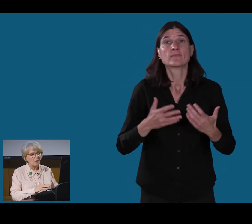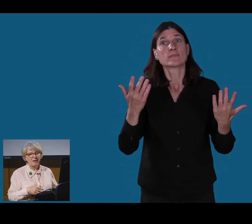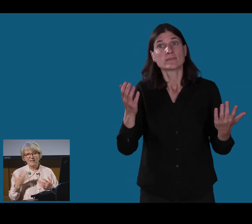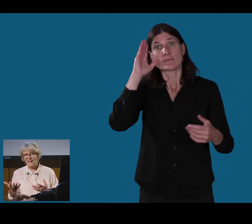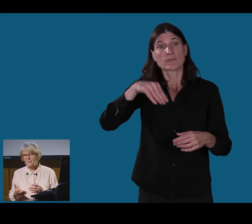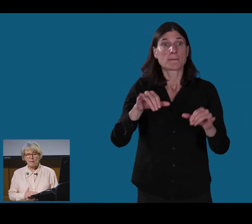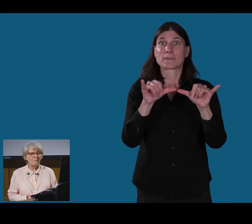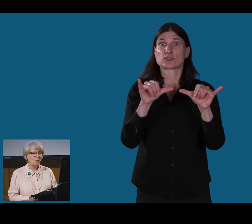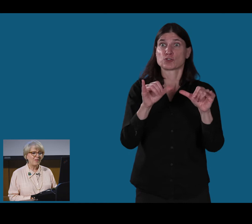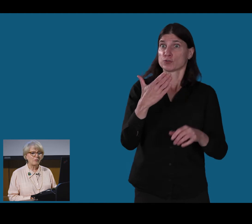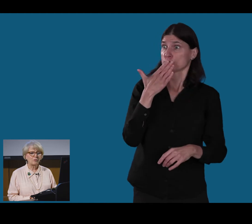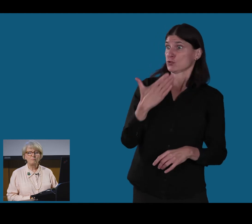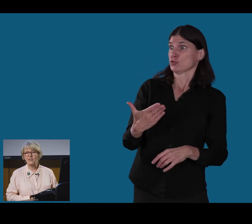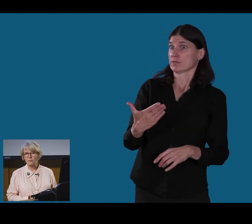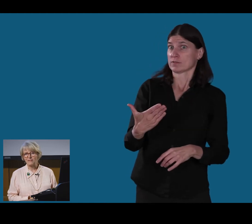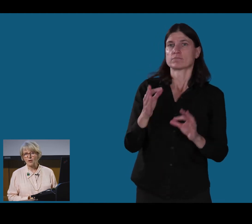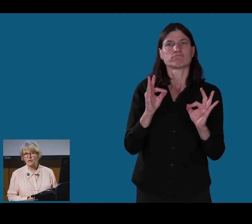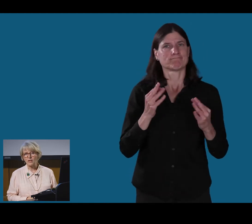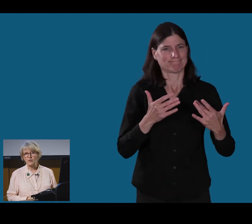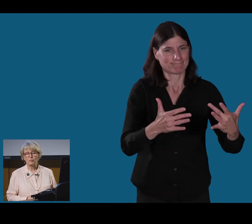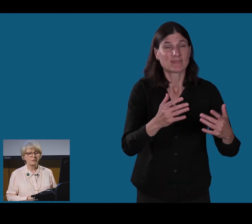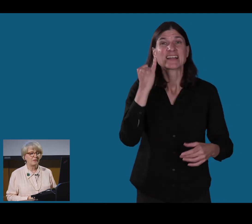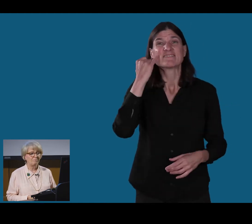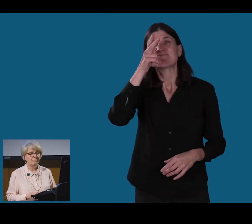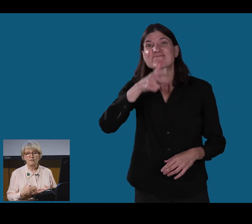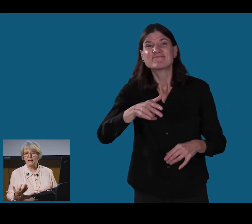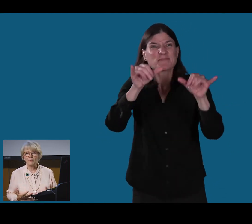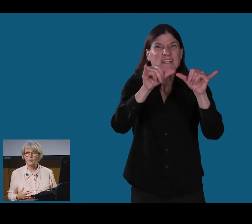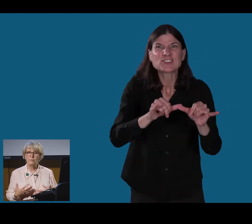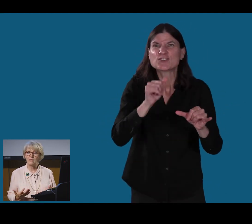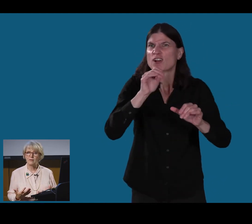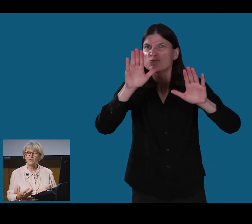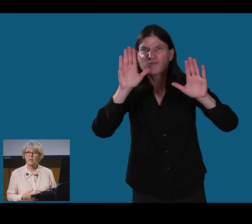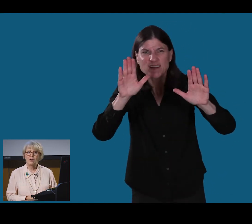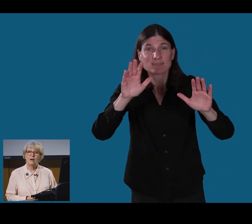So without good measurement, our studies are really invalid, they're meaningless.